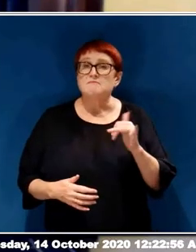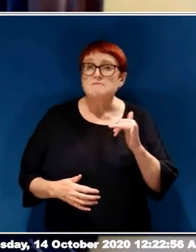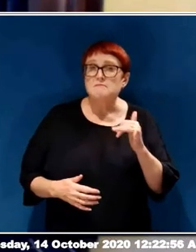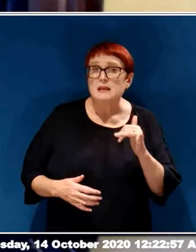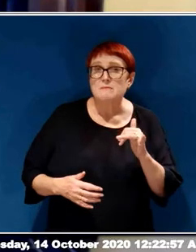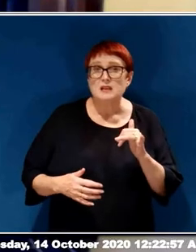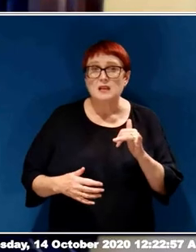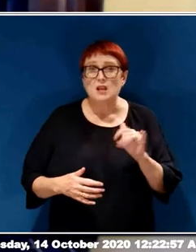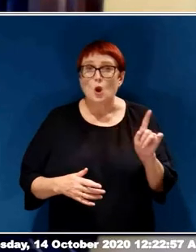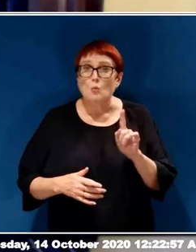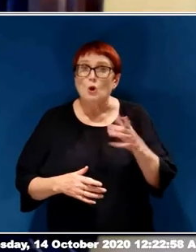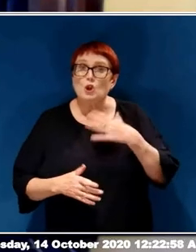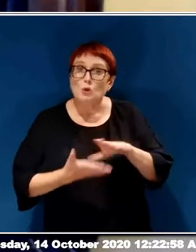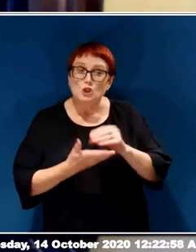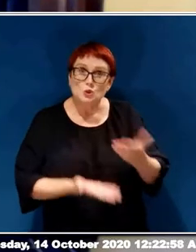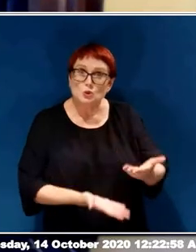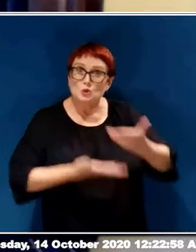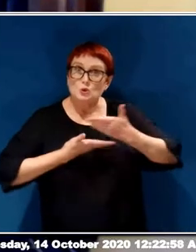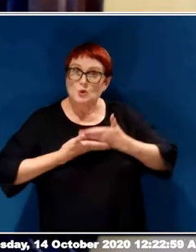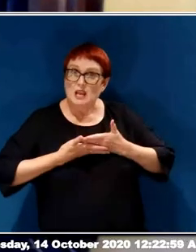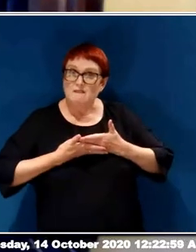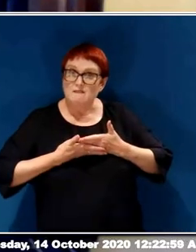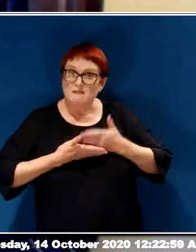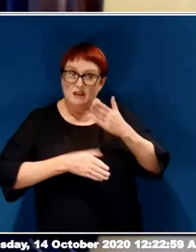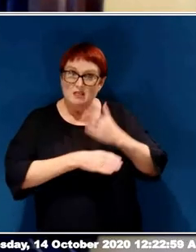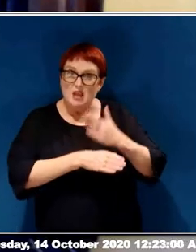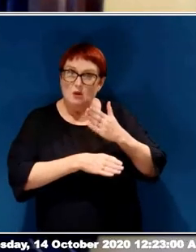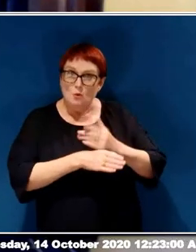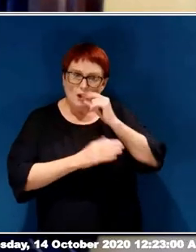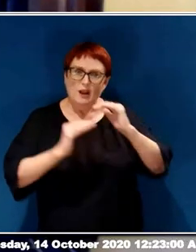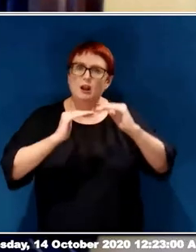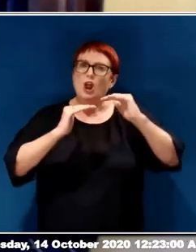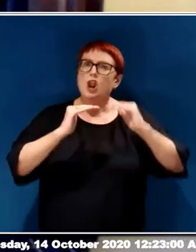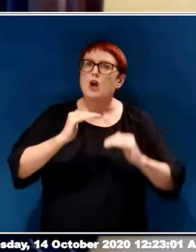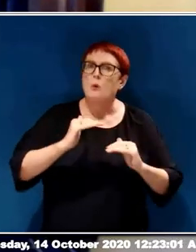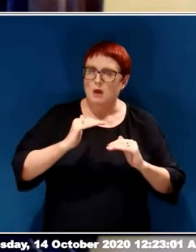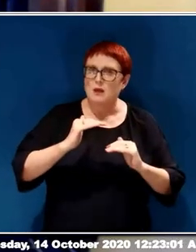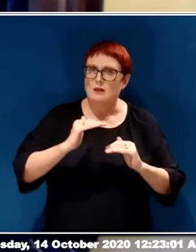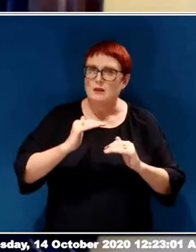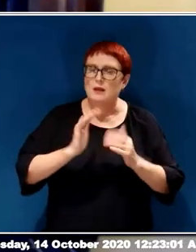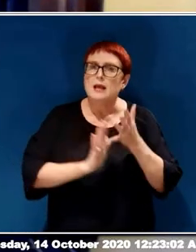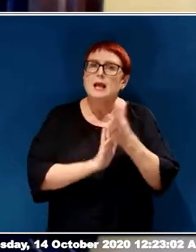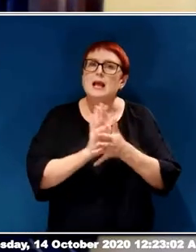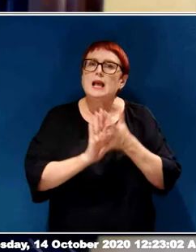have the effect of reducing that student's access to the grade level curriculum.